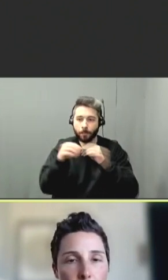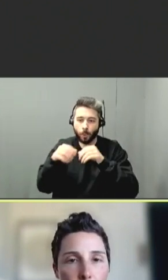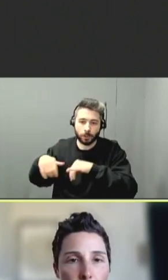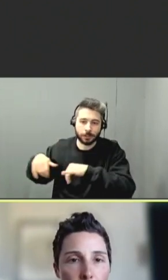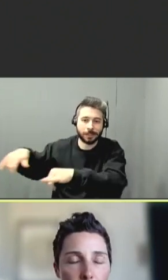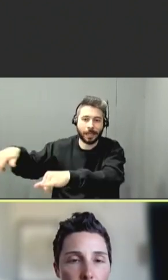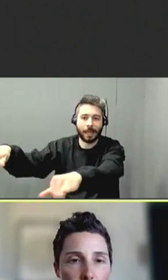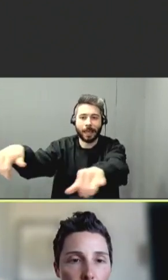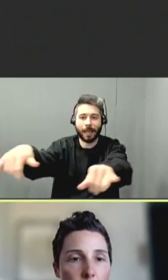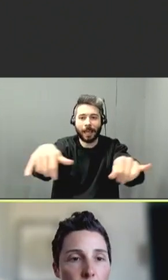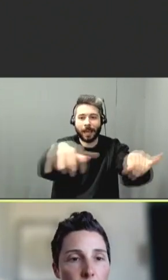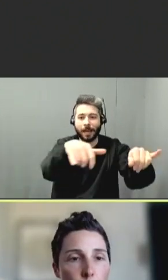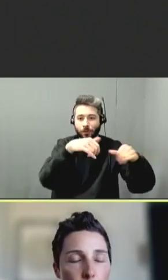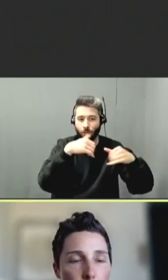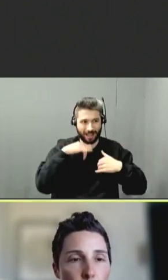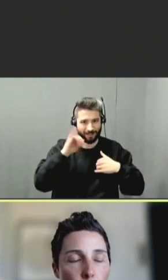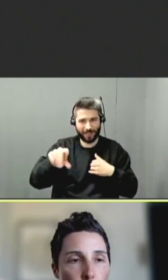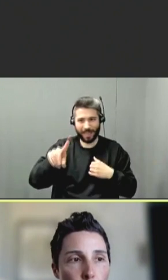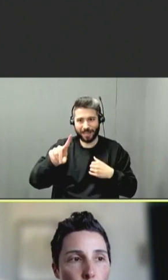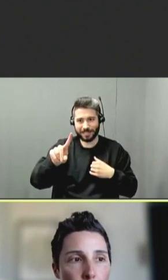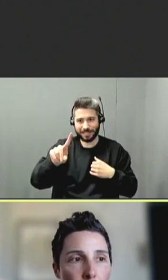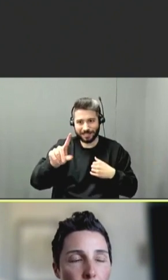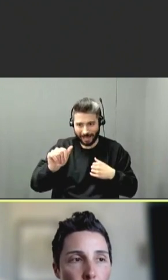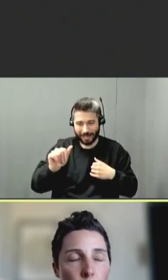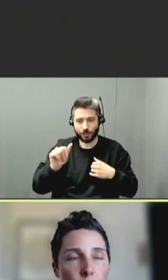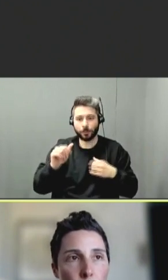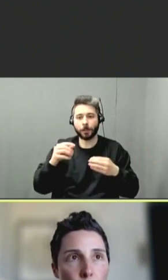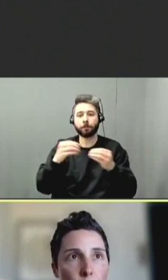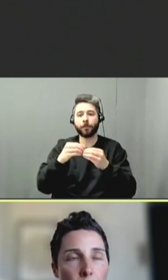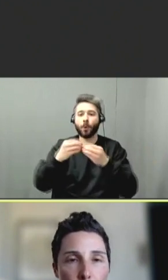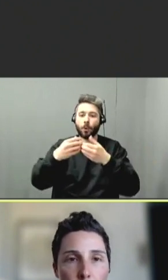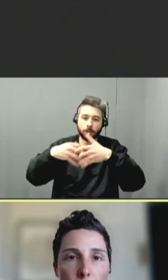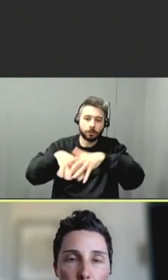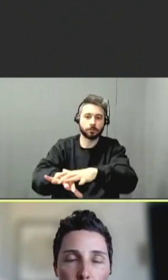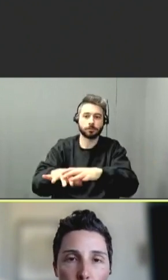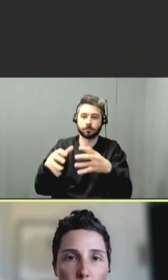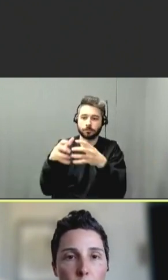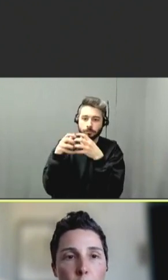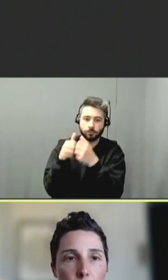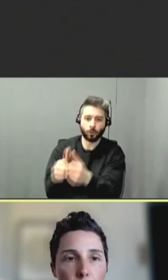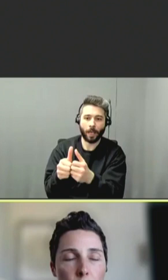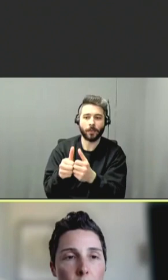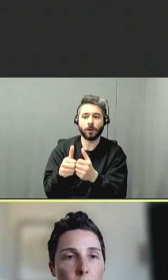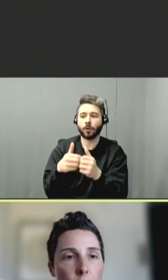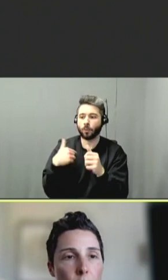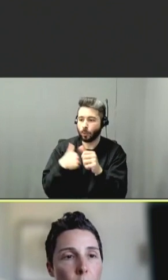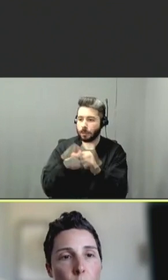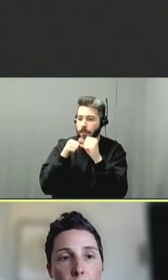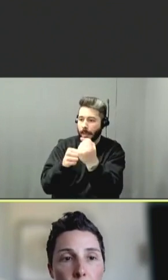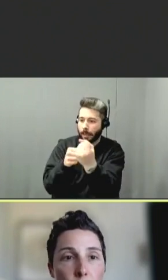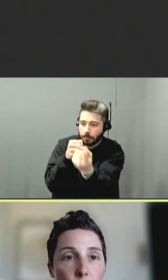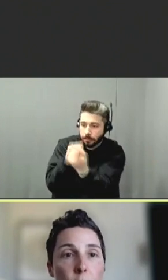the disaggregated data, the better we will be able to advocate for, fund, and then provide services